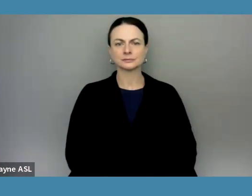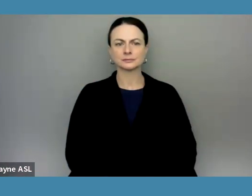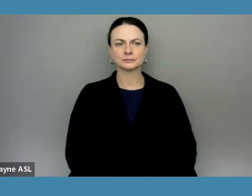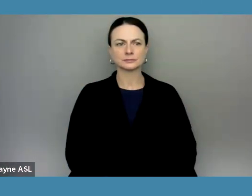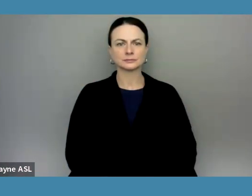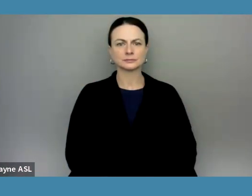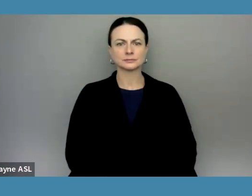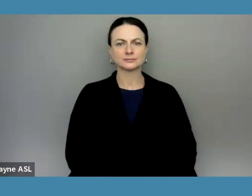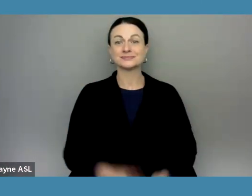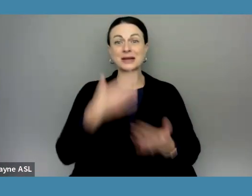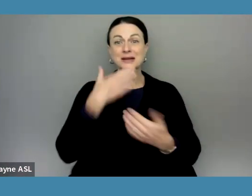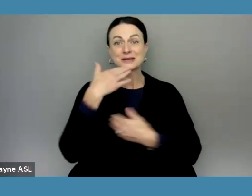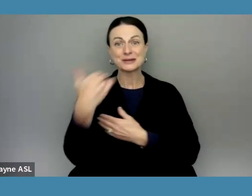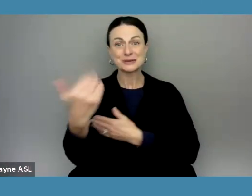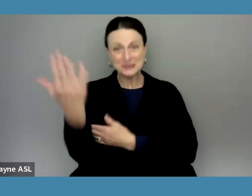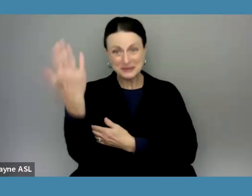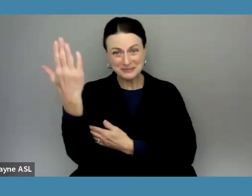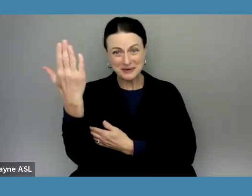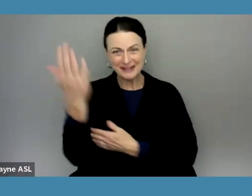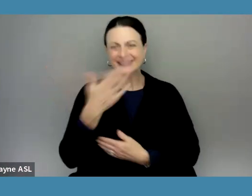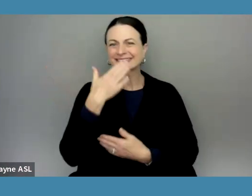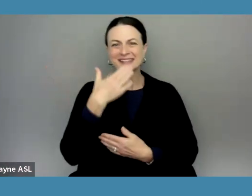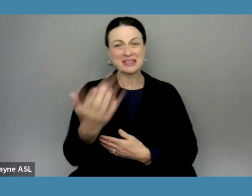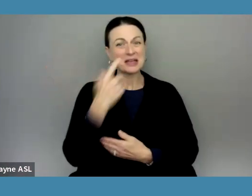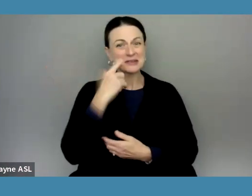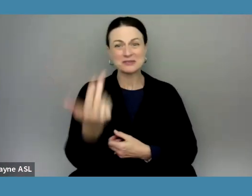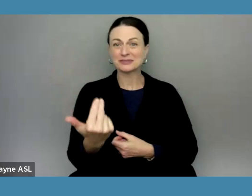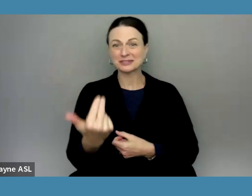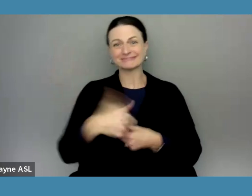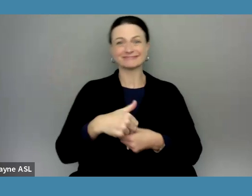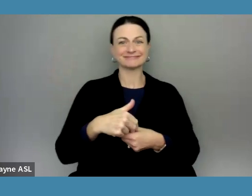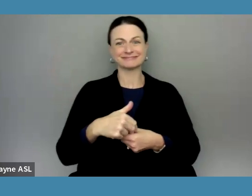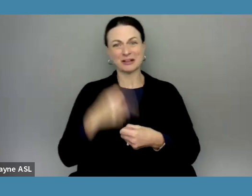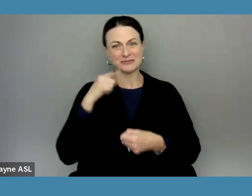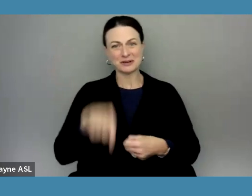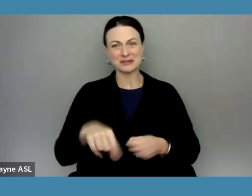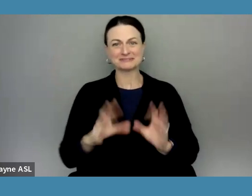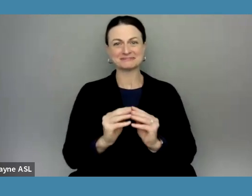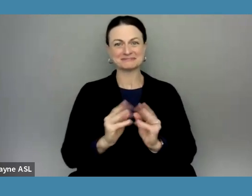Good morning everyone. Thank you so much for being here for our presentation.